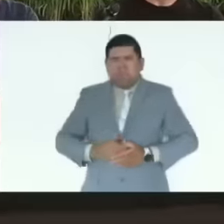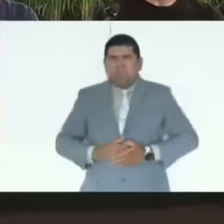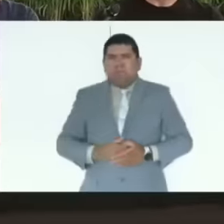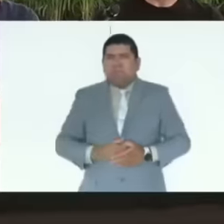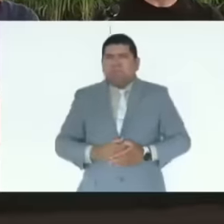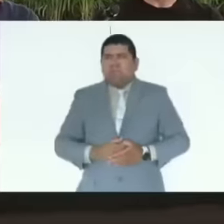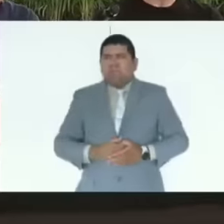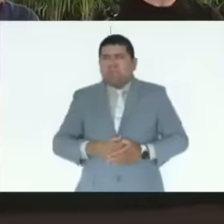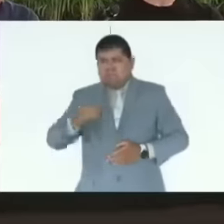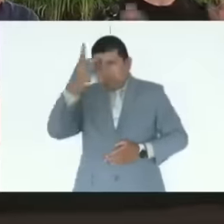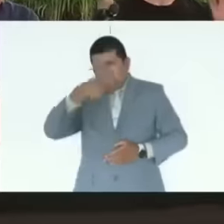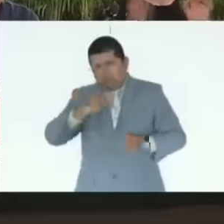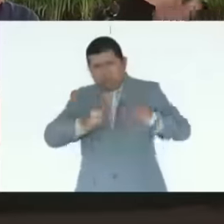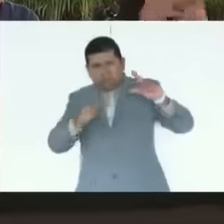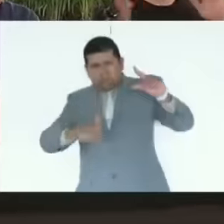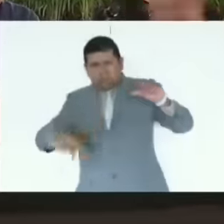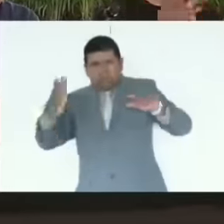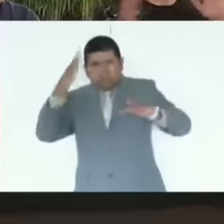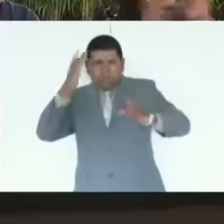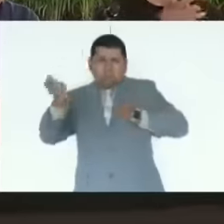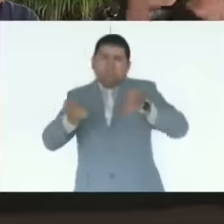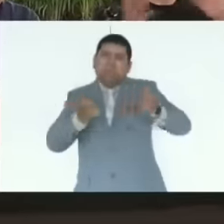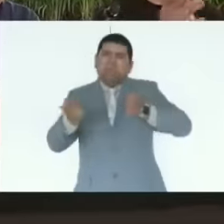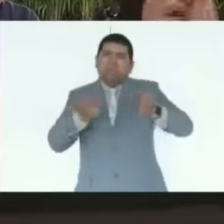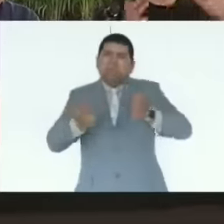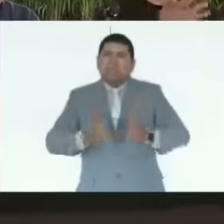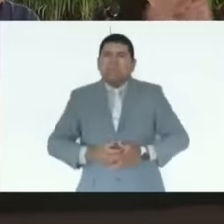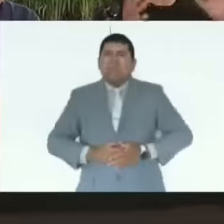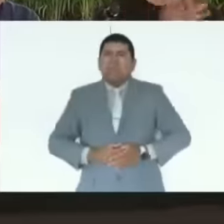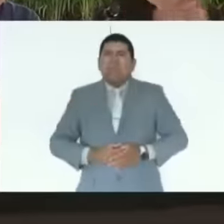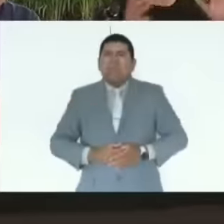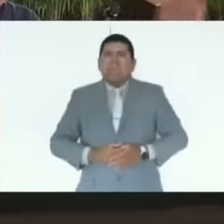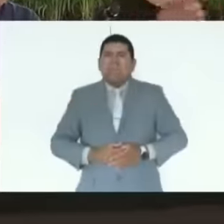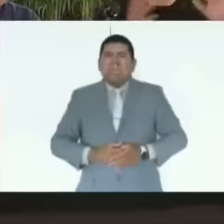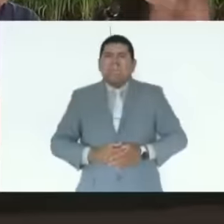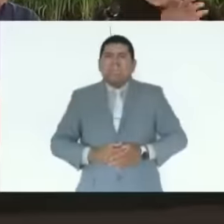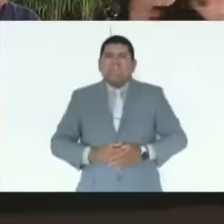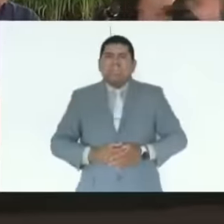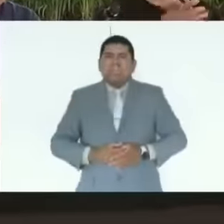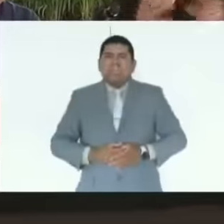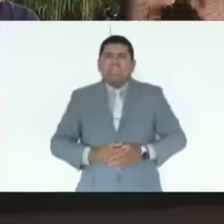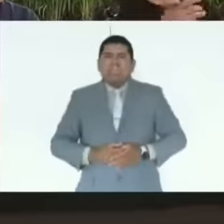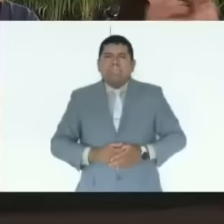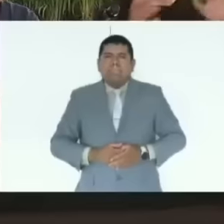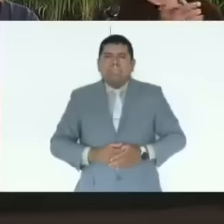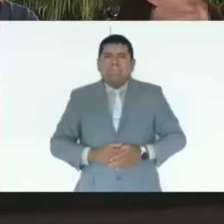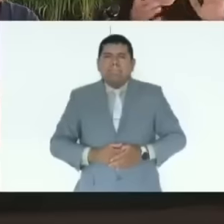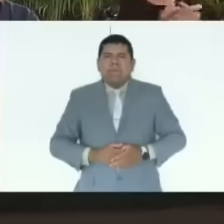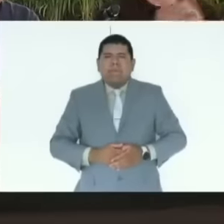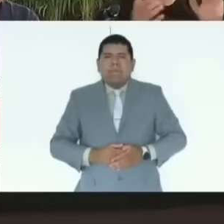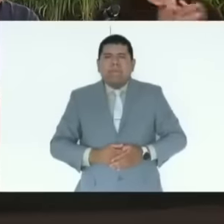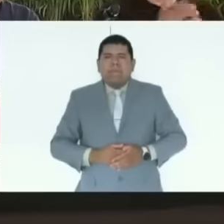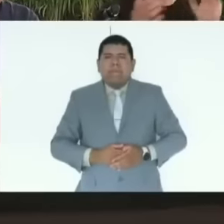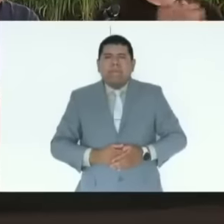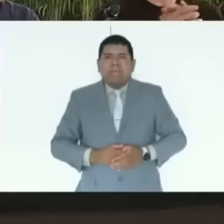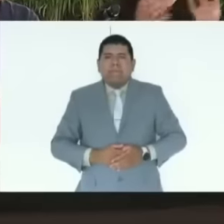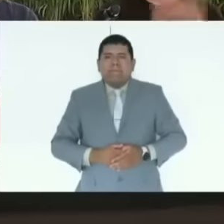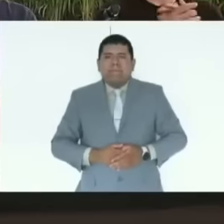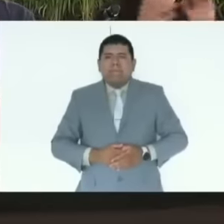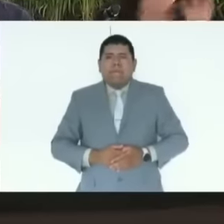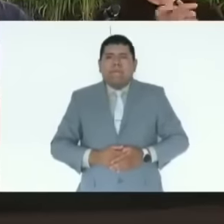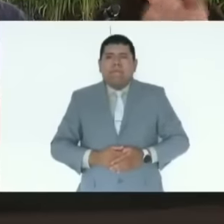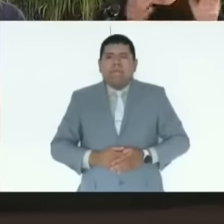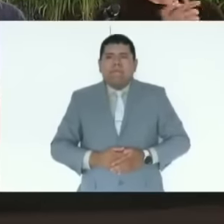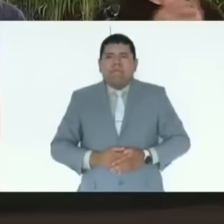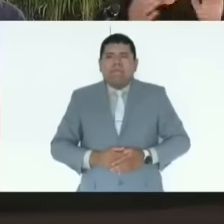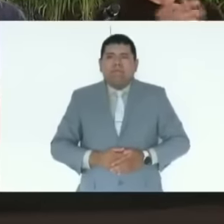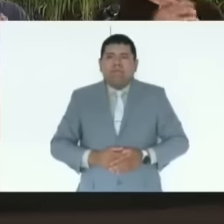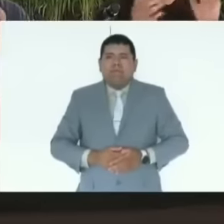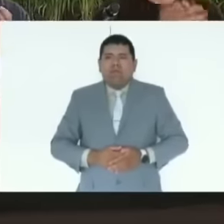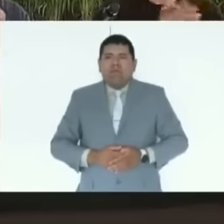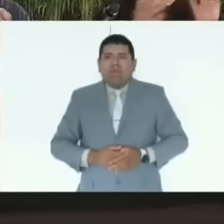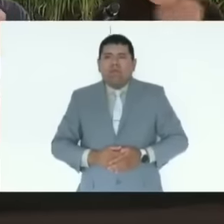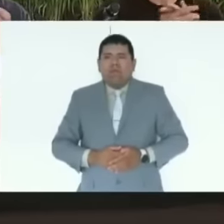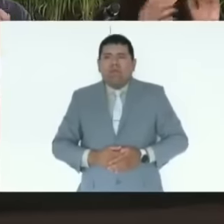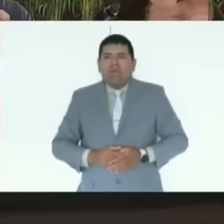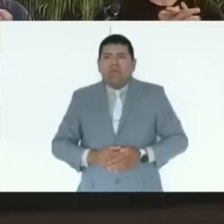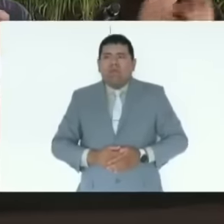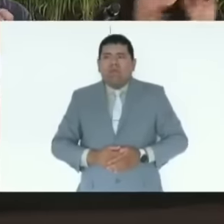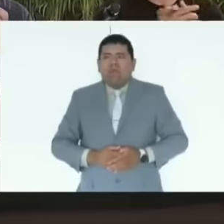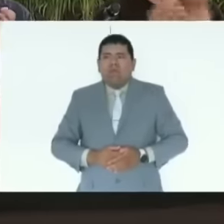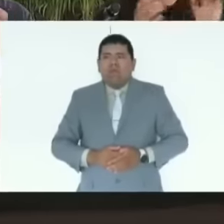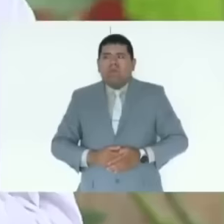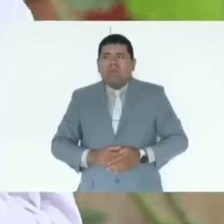Republic, so